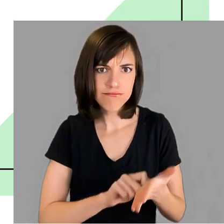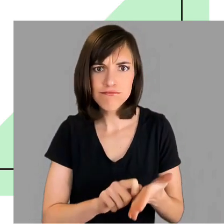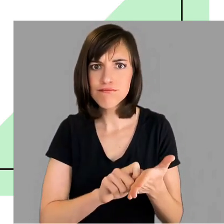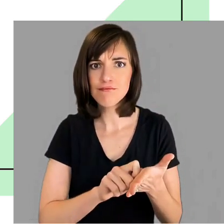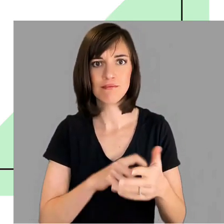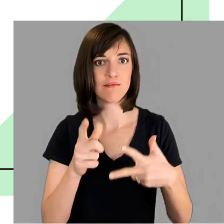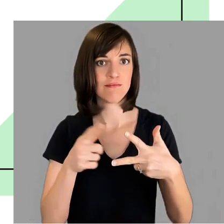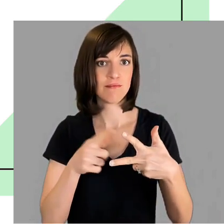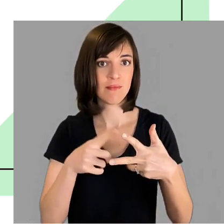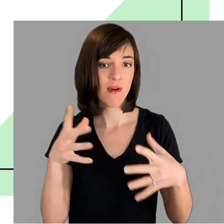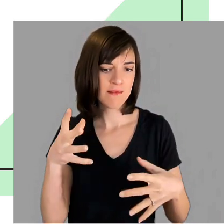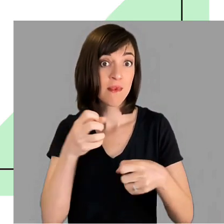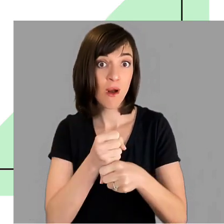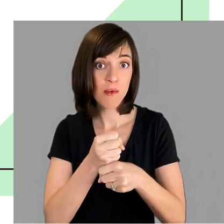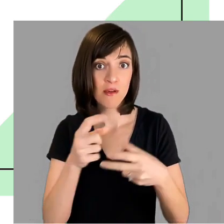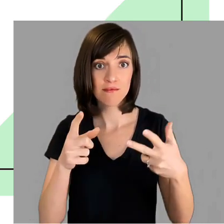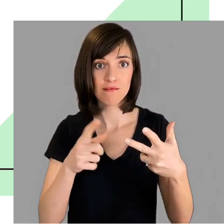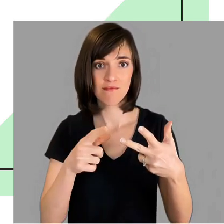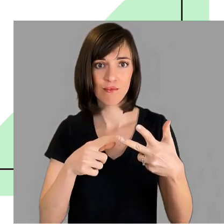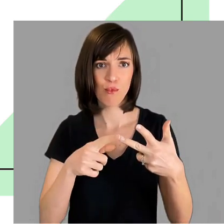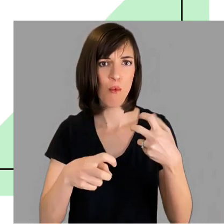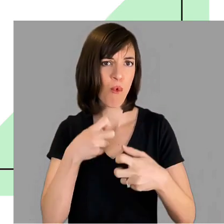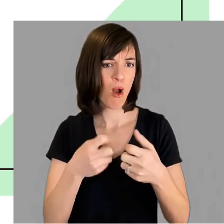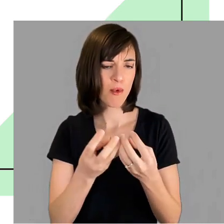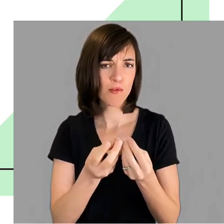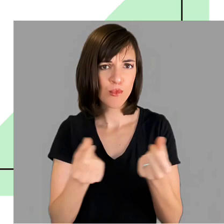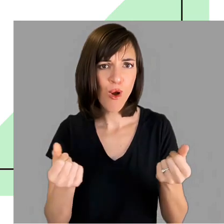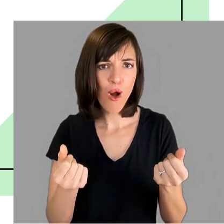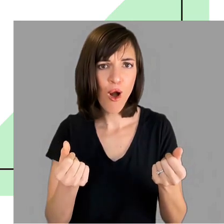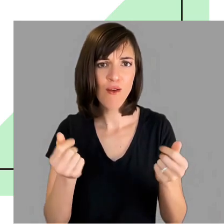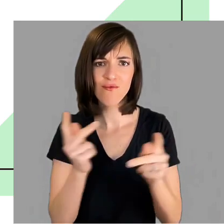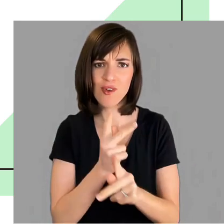and self-monitoring during class discussions. Model think-alouds